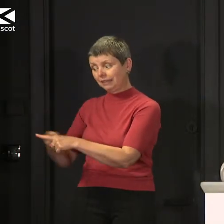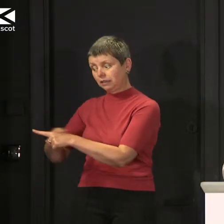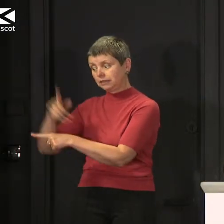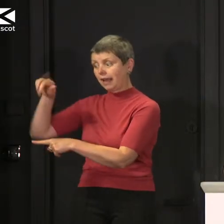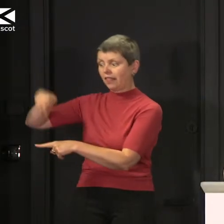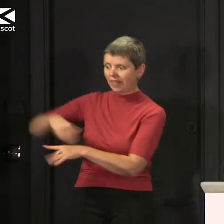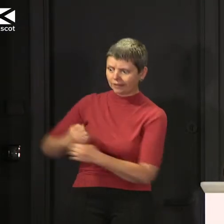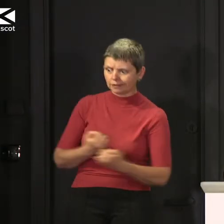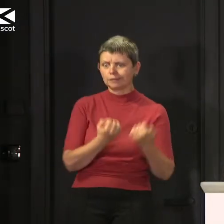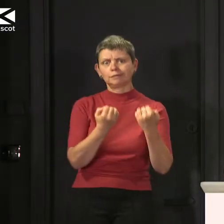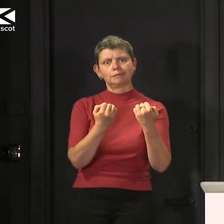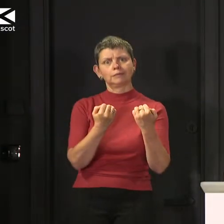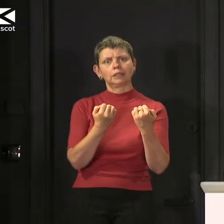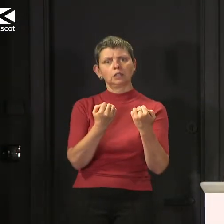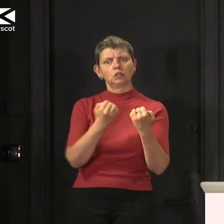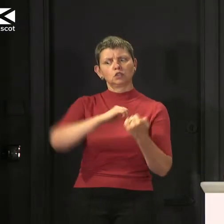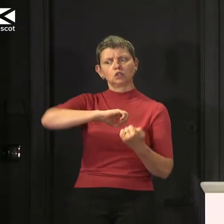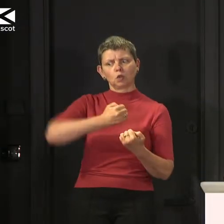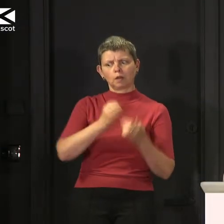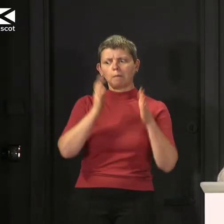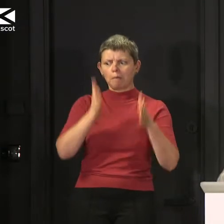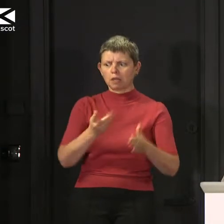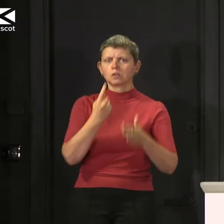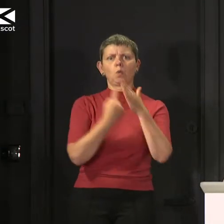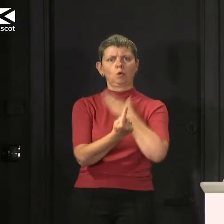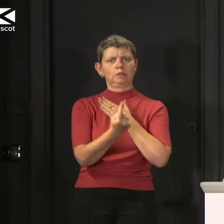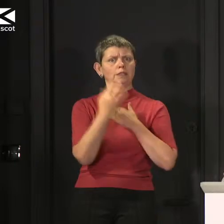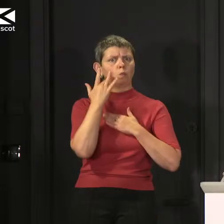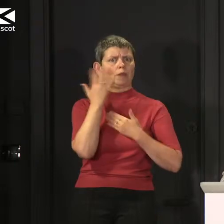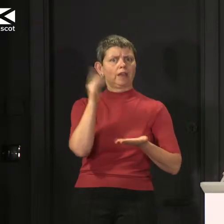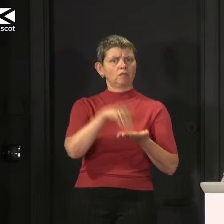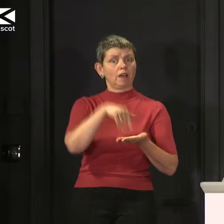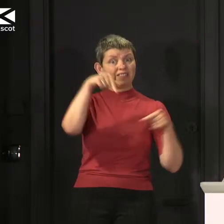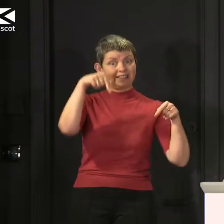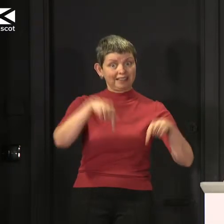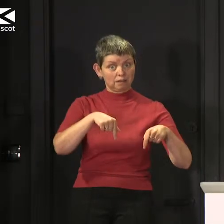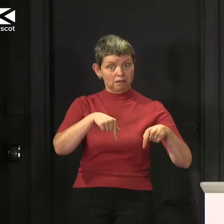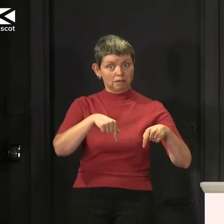they would have the requirement to quarantine here. So the difference would not be whether